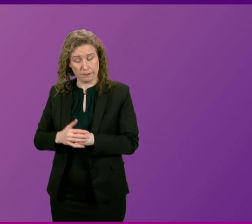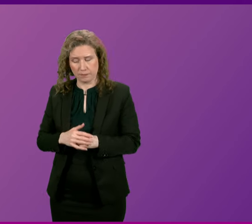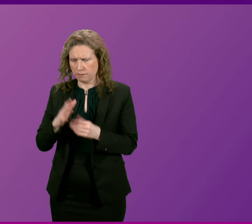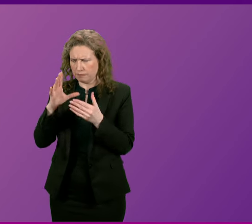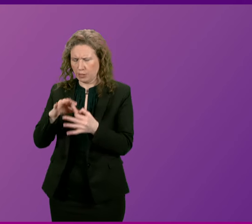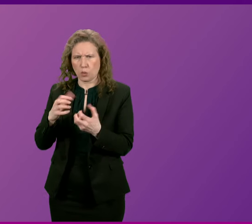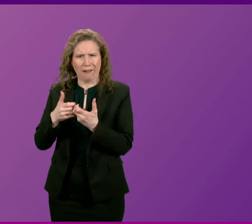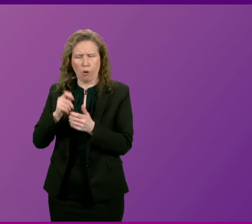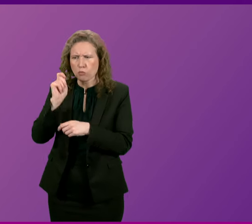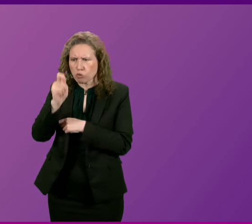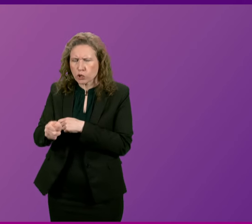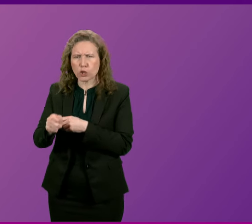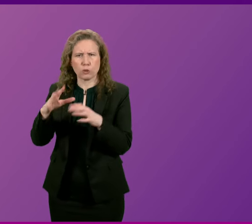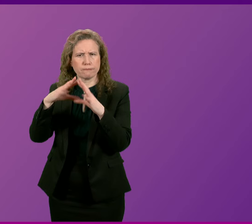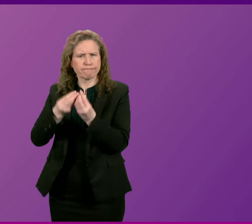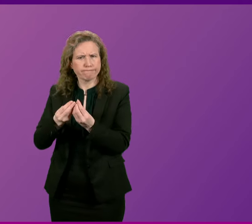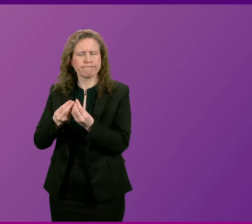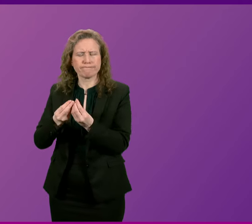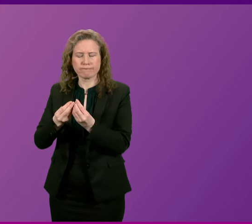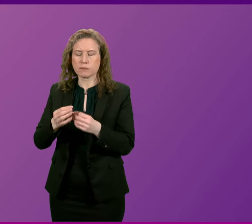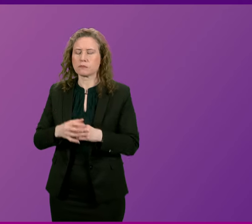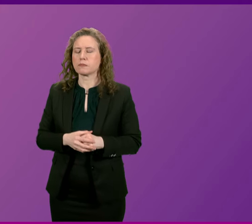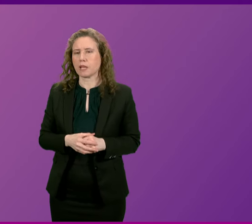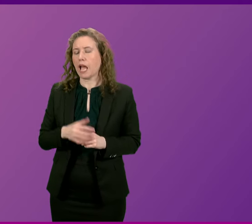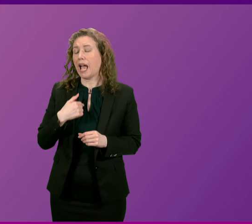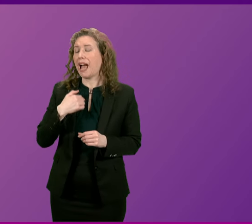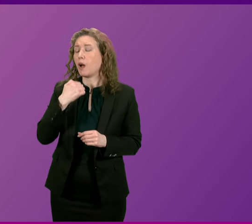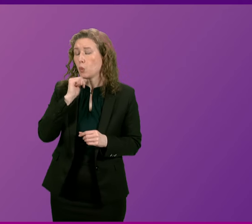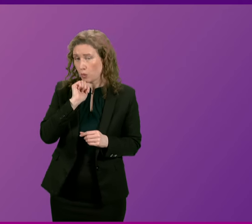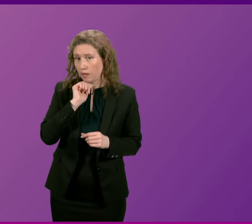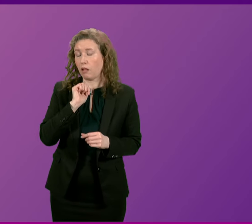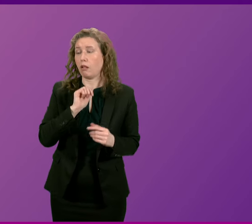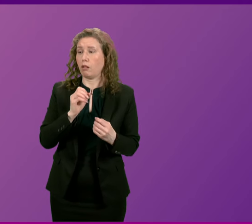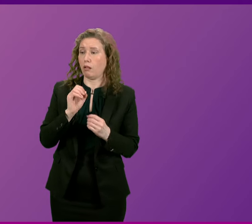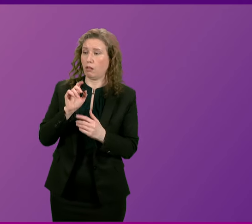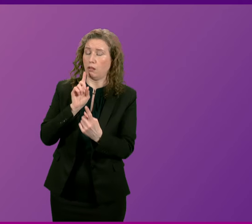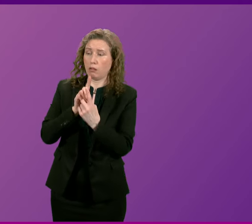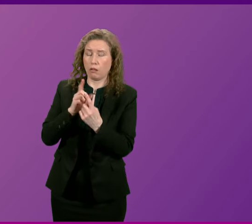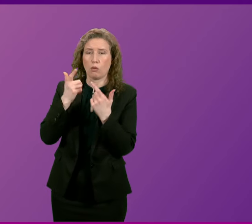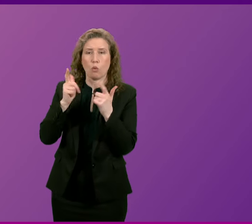prosecutions that have been taken. I will relay to the Lord Advocate the points that have been made